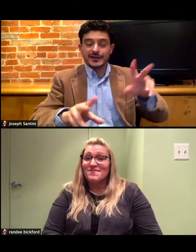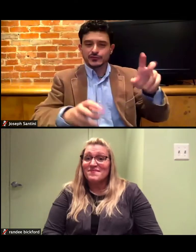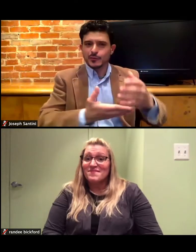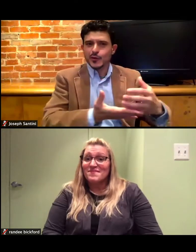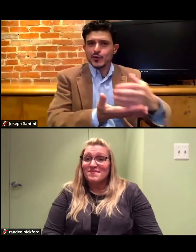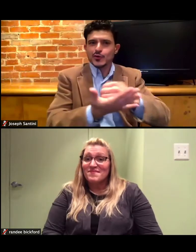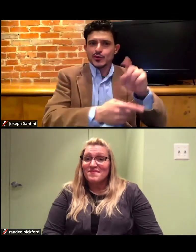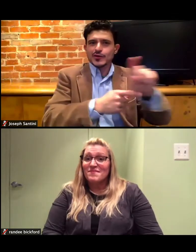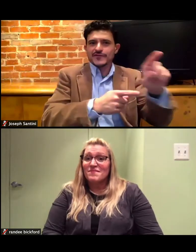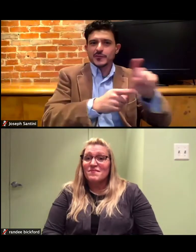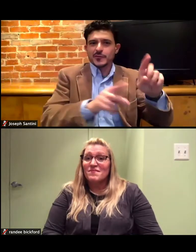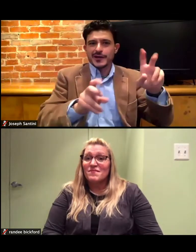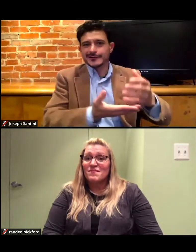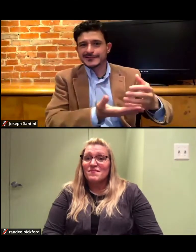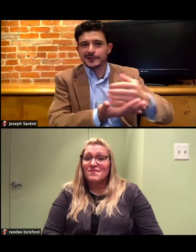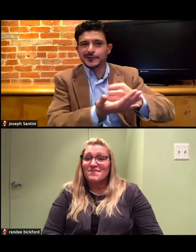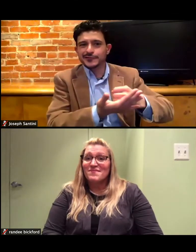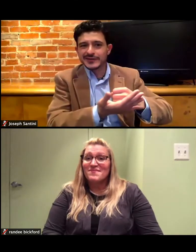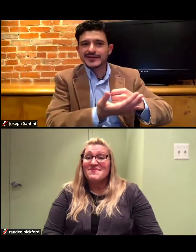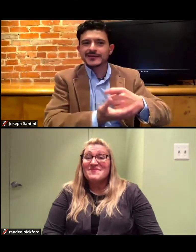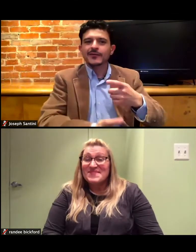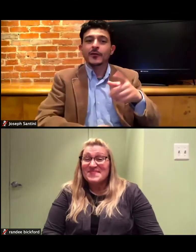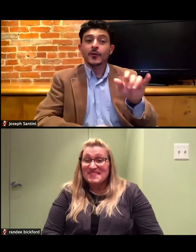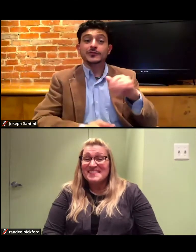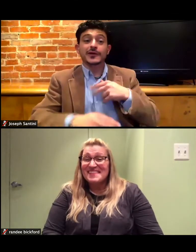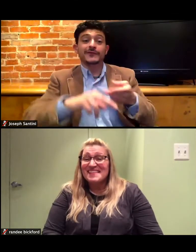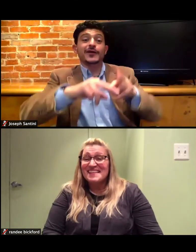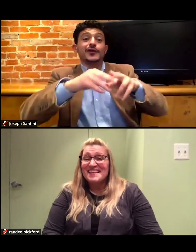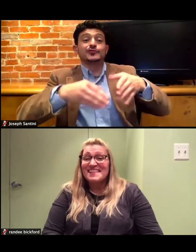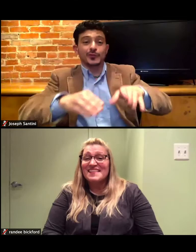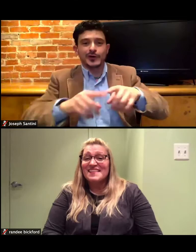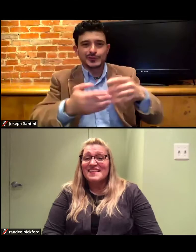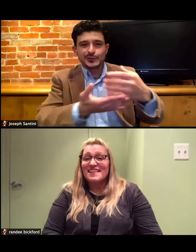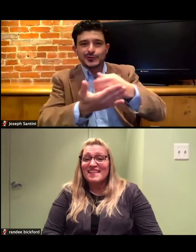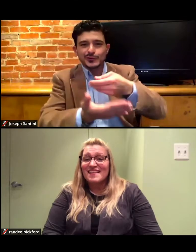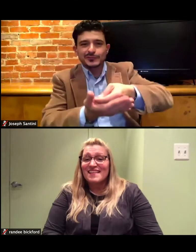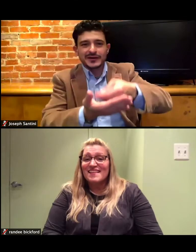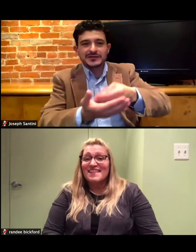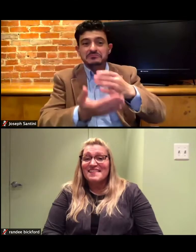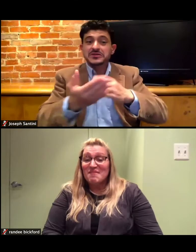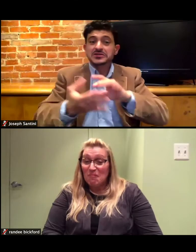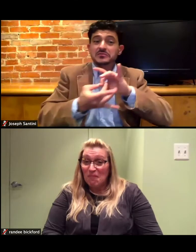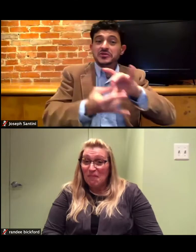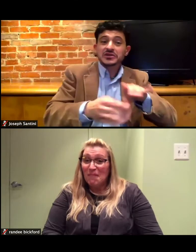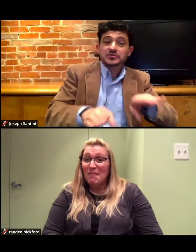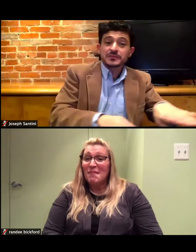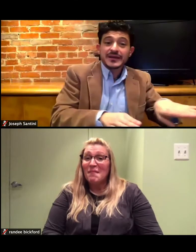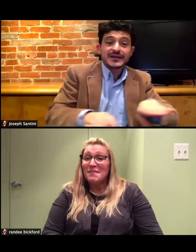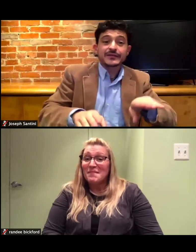they have jobs in the classroom and earn a weekly salary. There are also extra ways to earn money